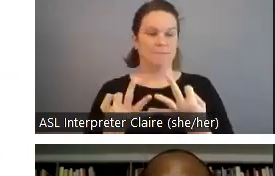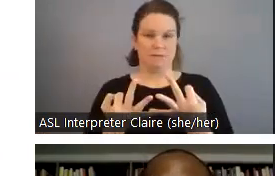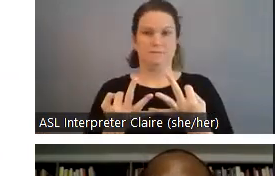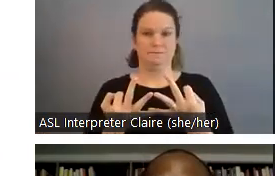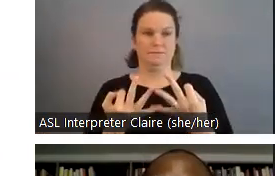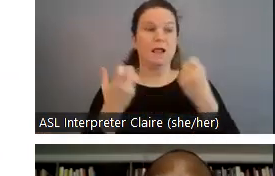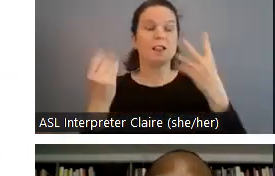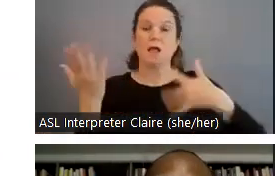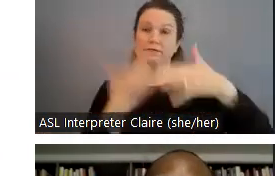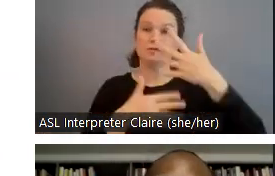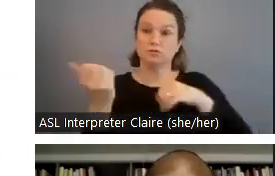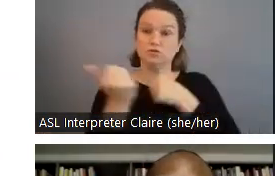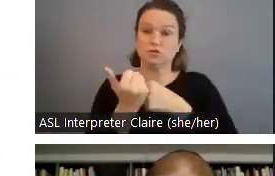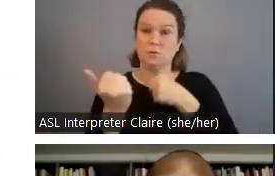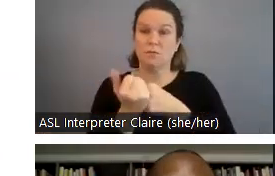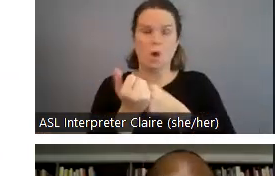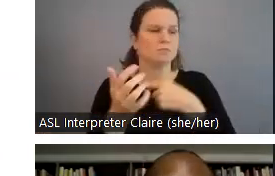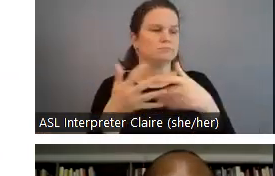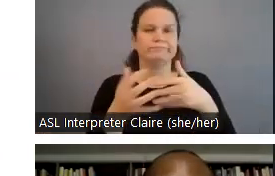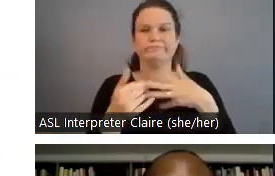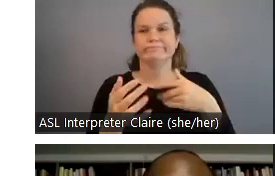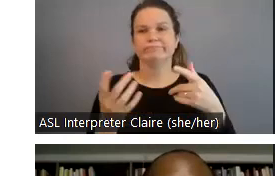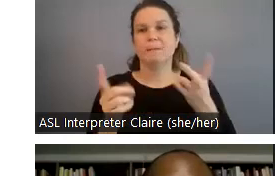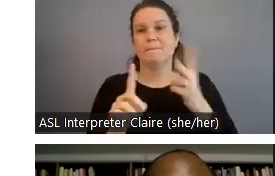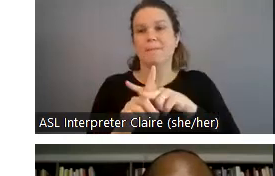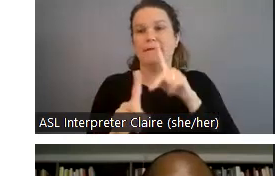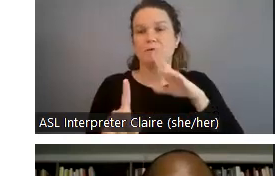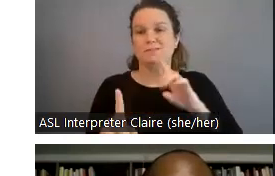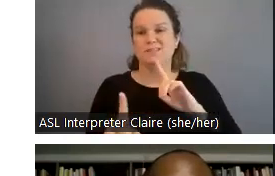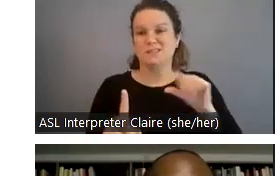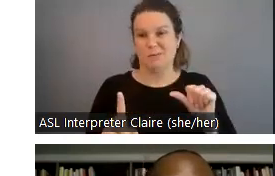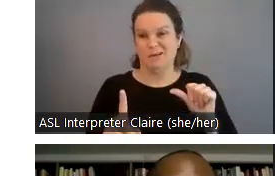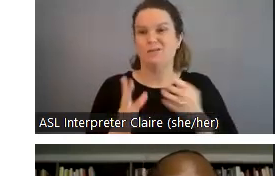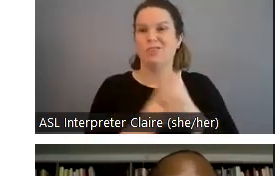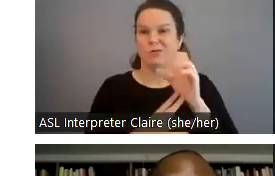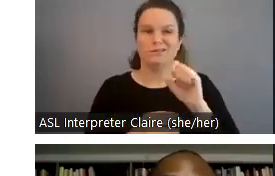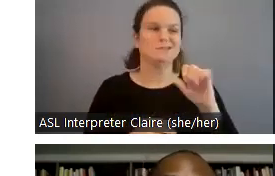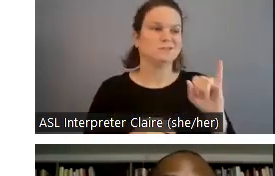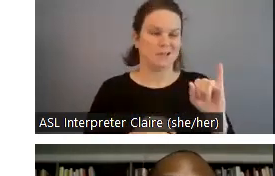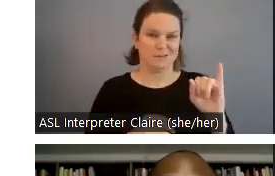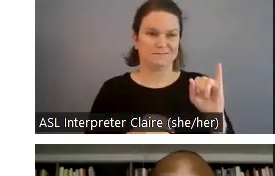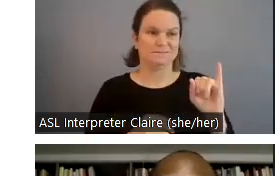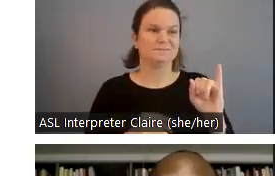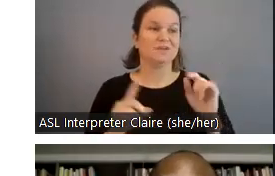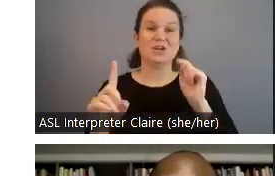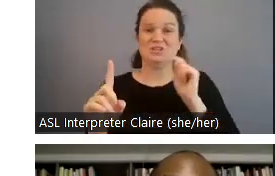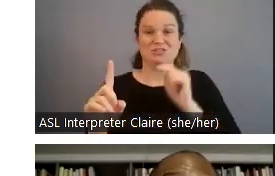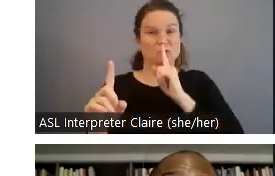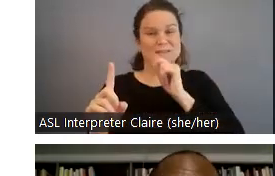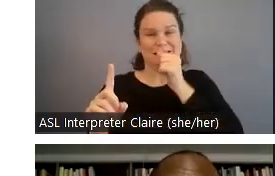social support, but despite that she's applying for disability through the SSI. And she's really